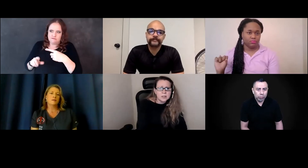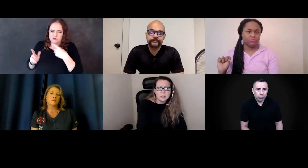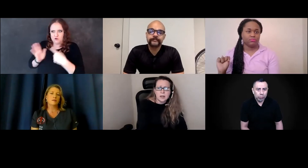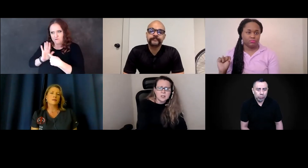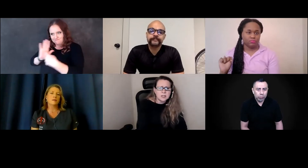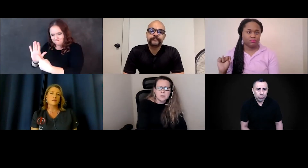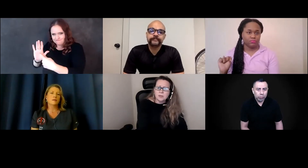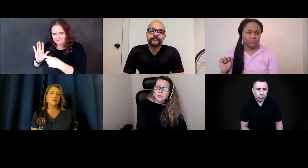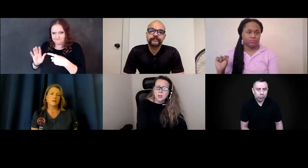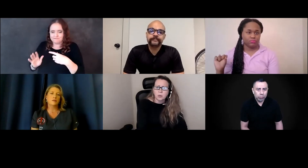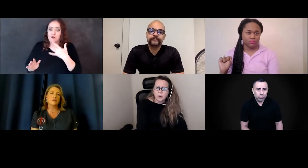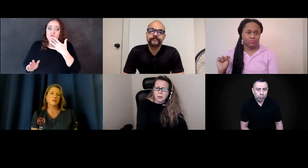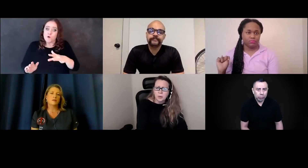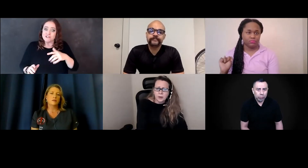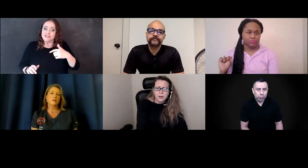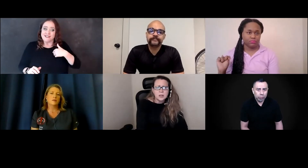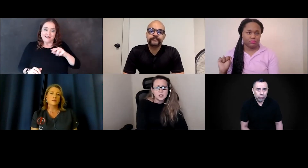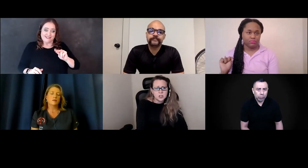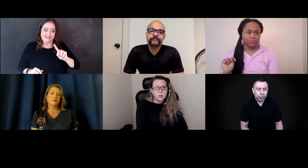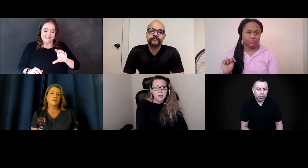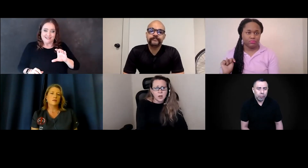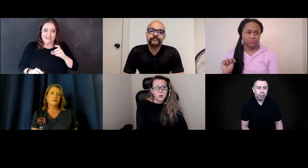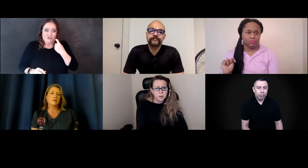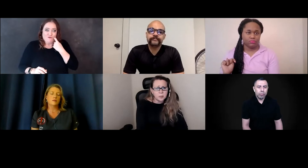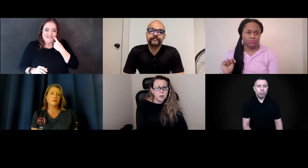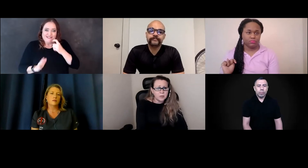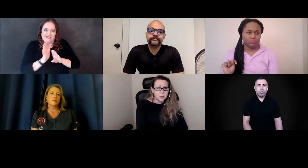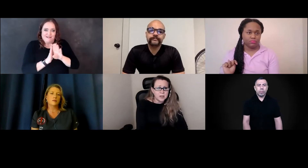That's a great point. To show that other people have information.